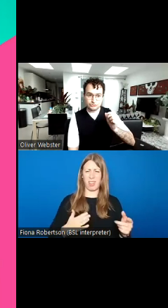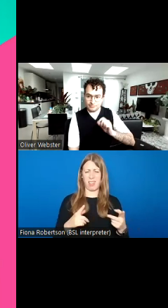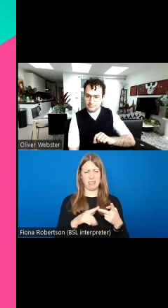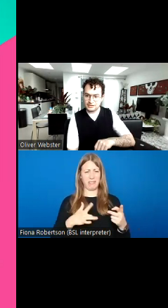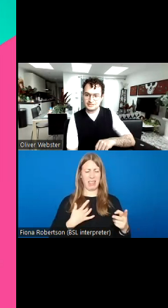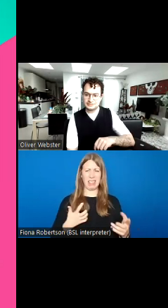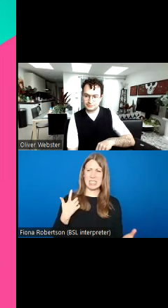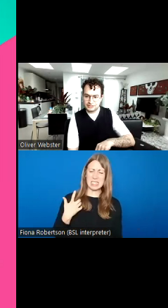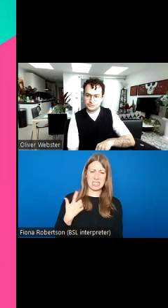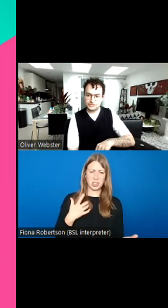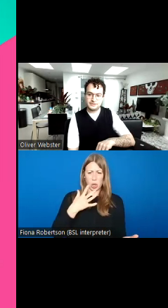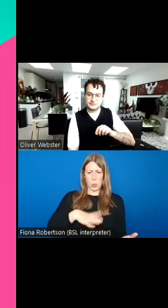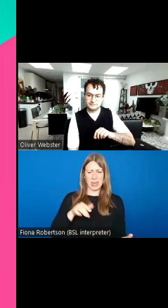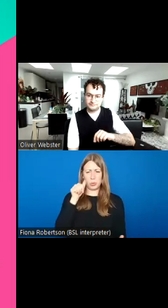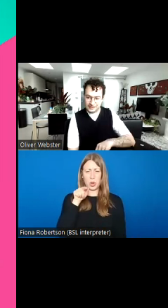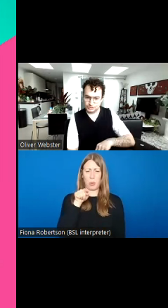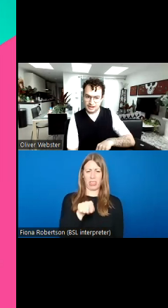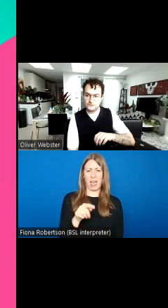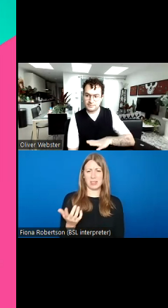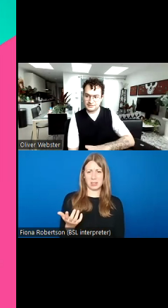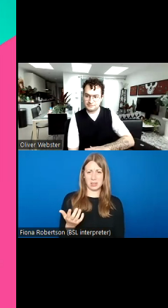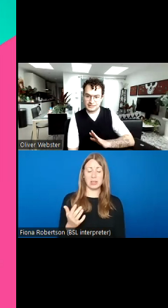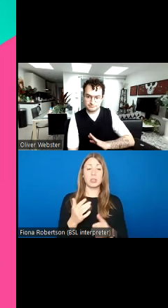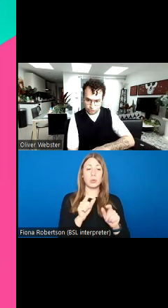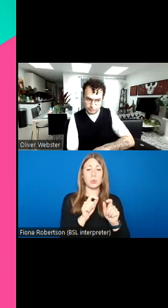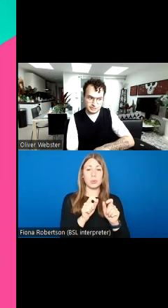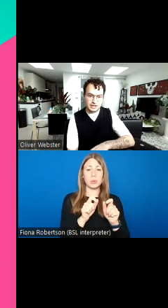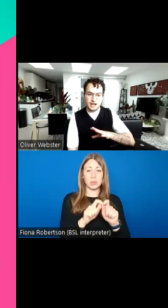Remember, subtitles should be as factual and verbatim as possible,